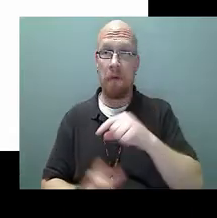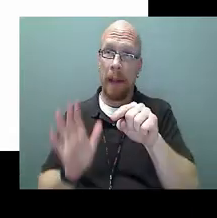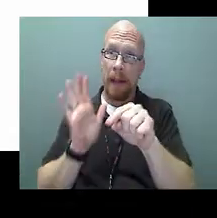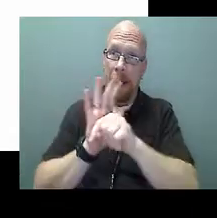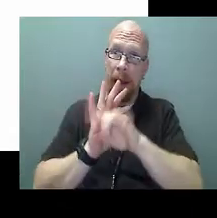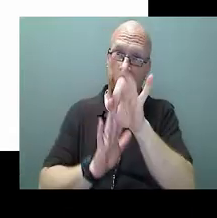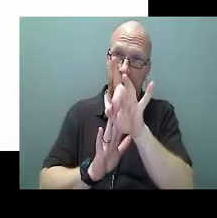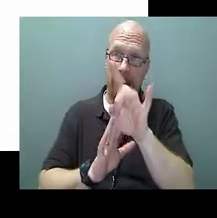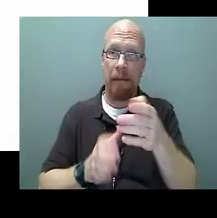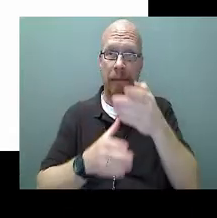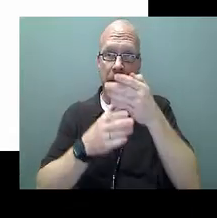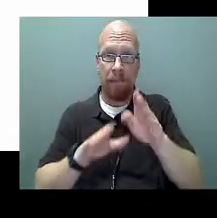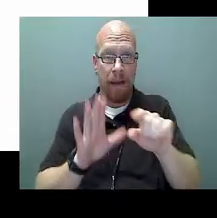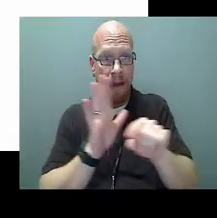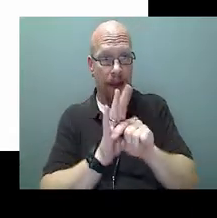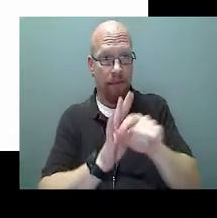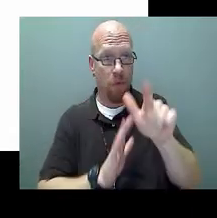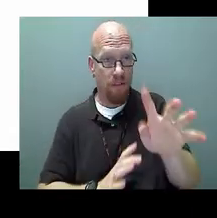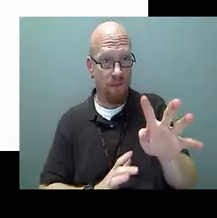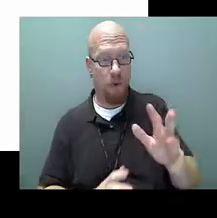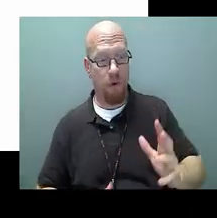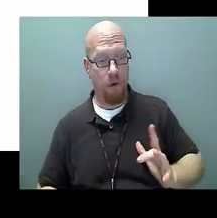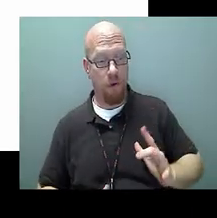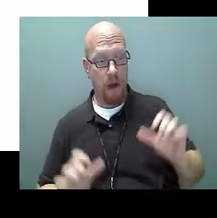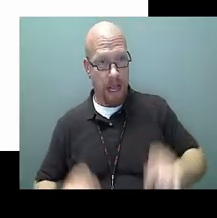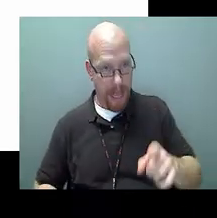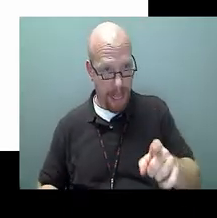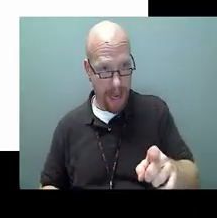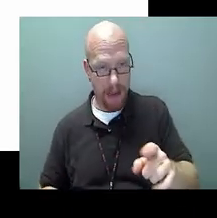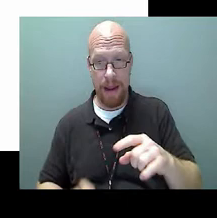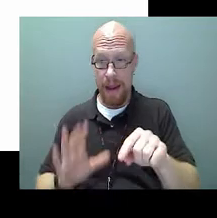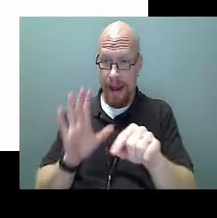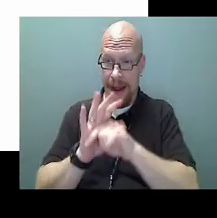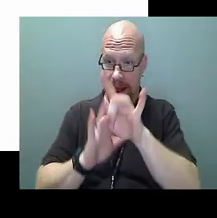Sometimes, one of the coefficients can divide the other ones.